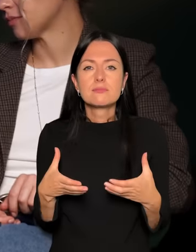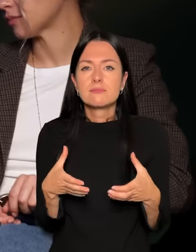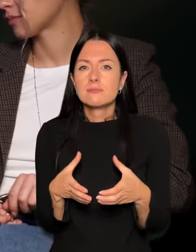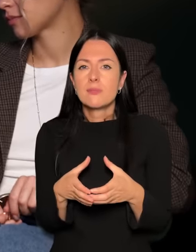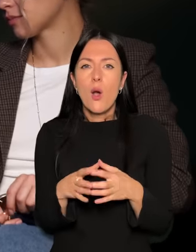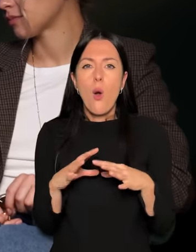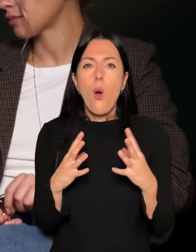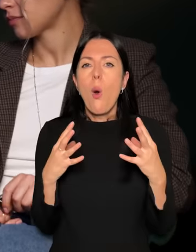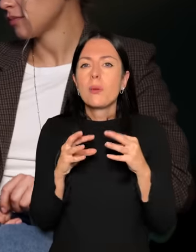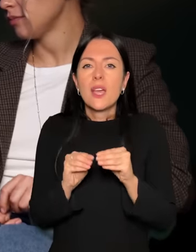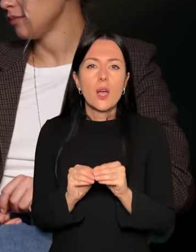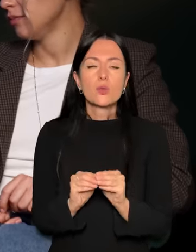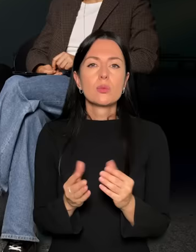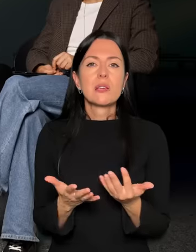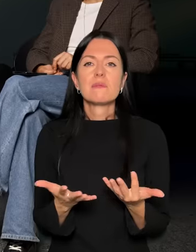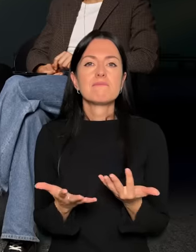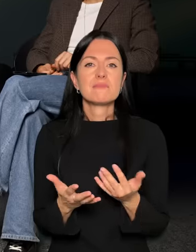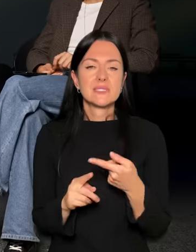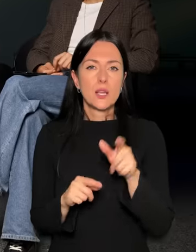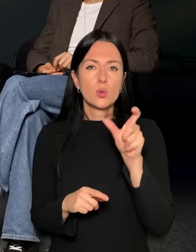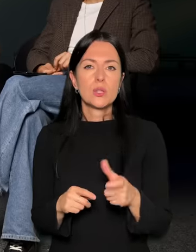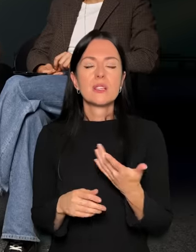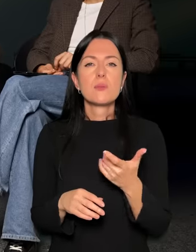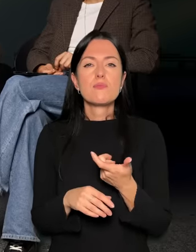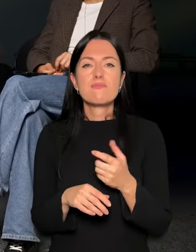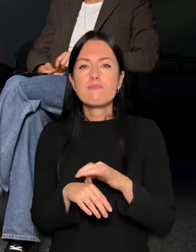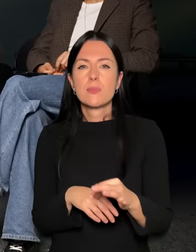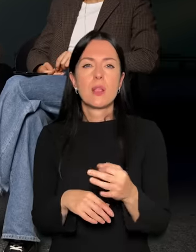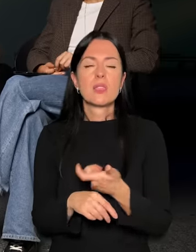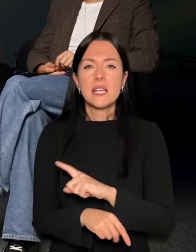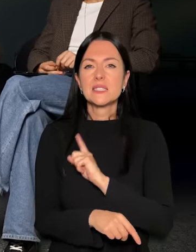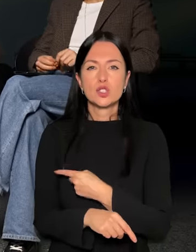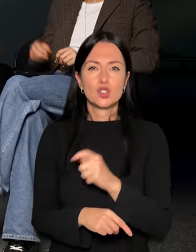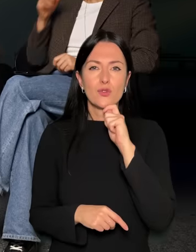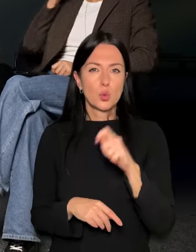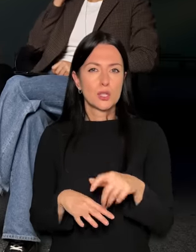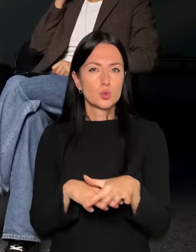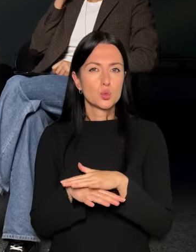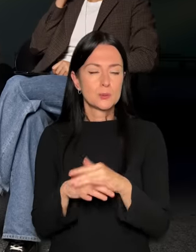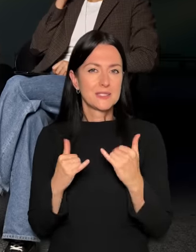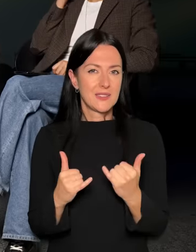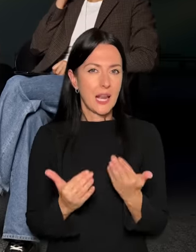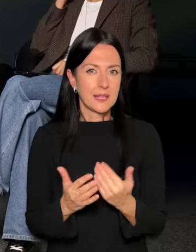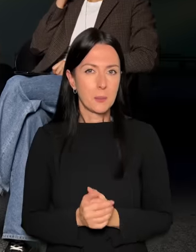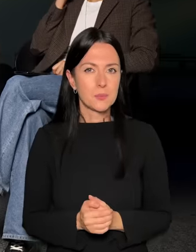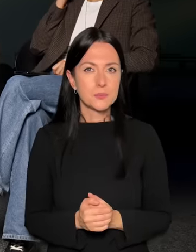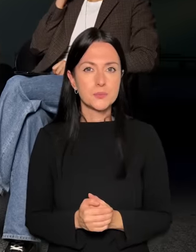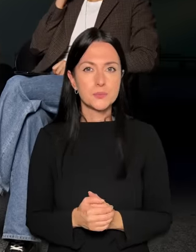what unite you with these people? What are the most pressing issues in Ukrainian society for you right now?